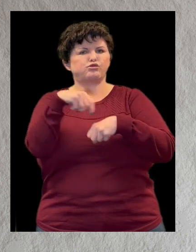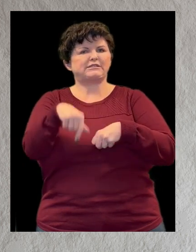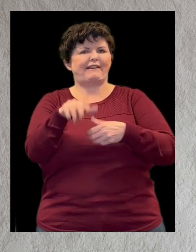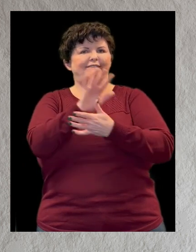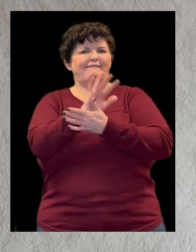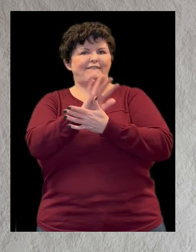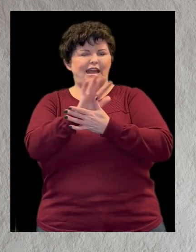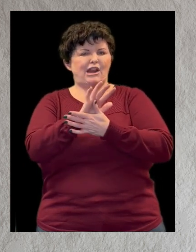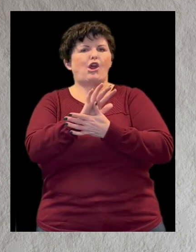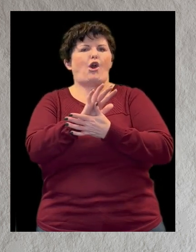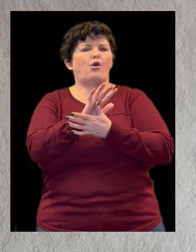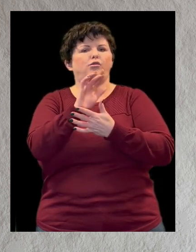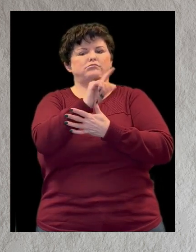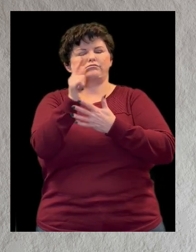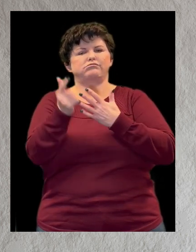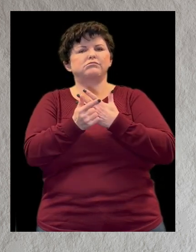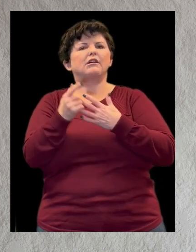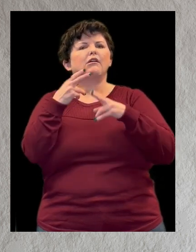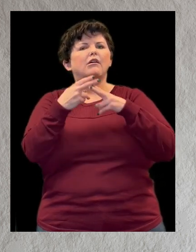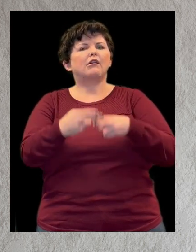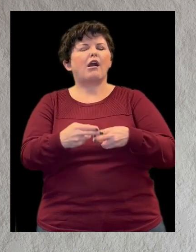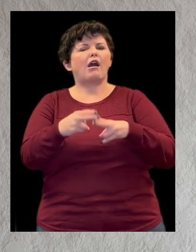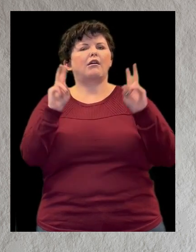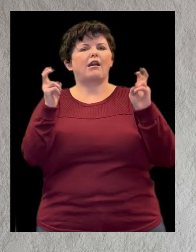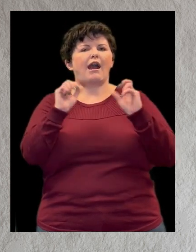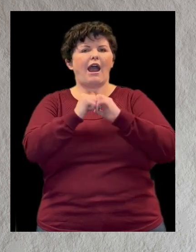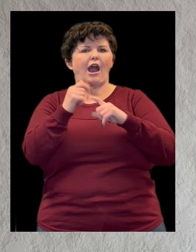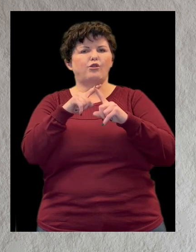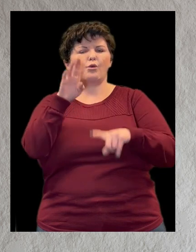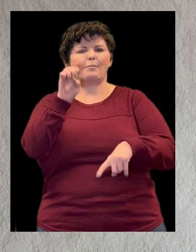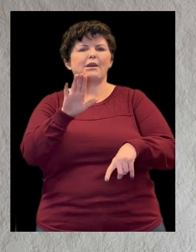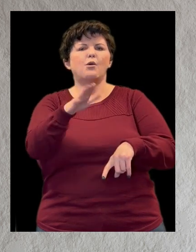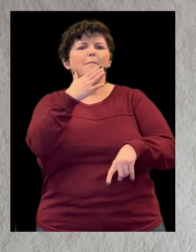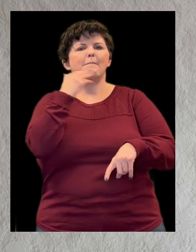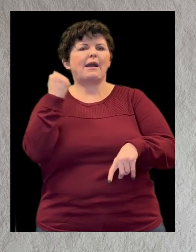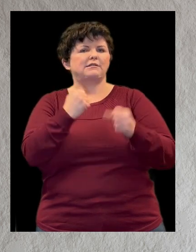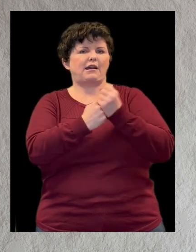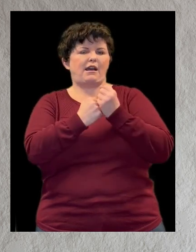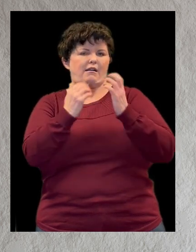in a series called How To Be Your Best Advocate. Now, in this video,